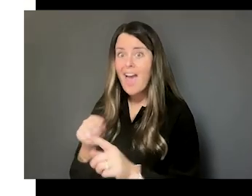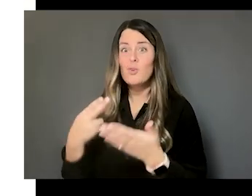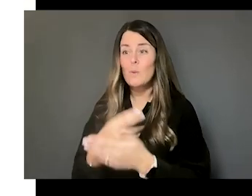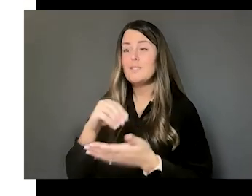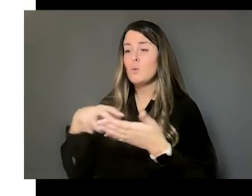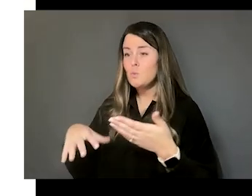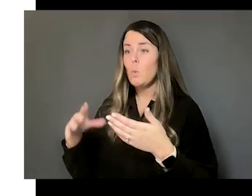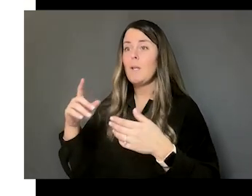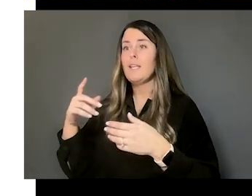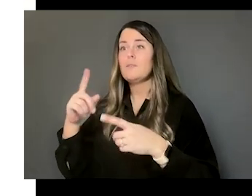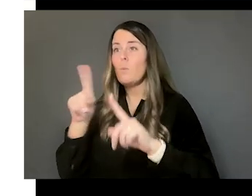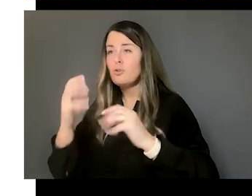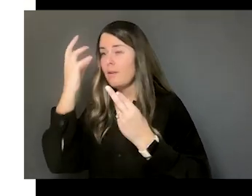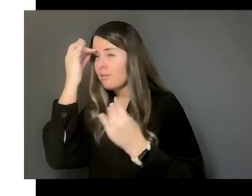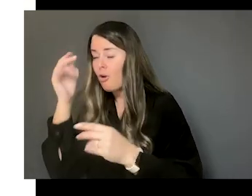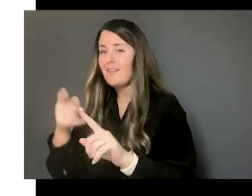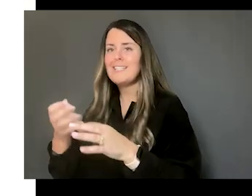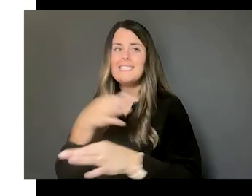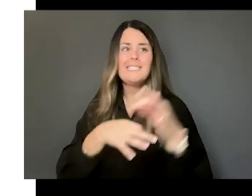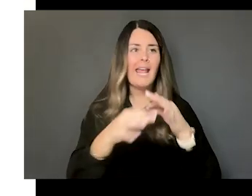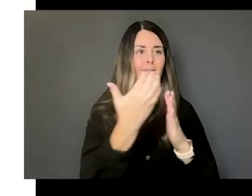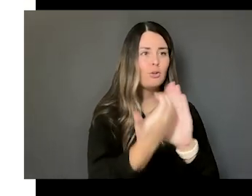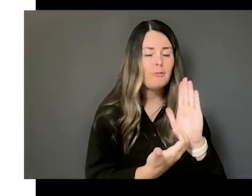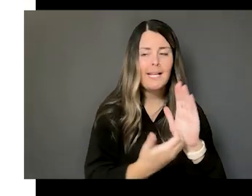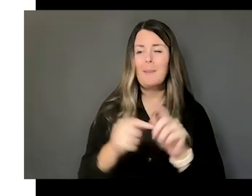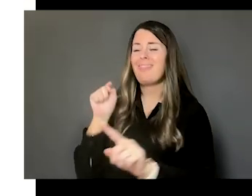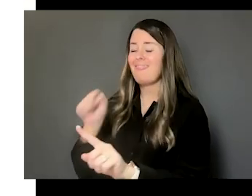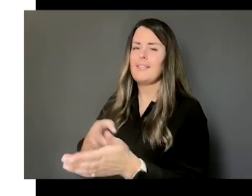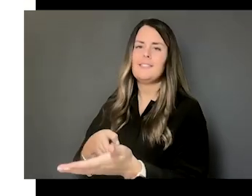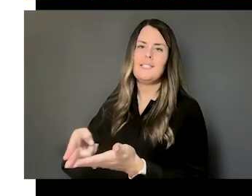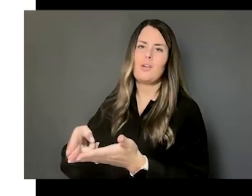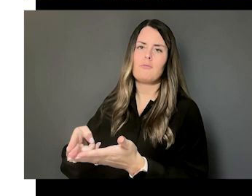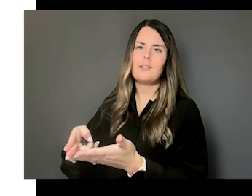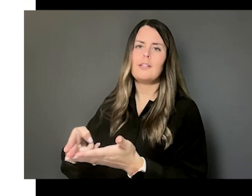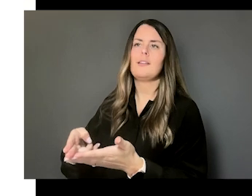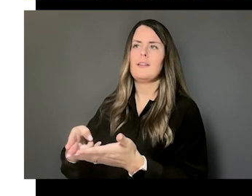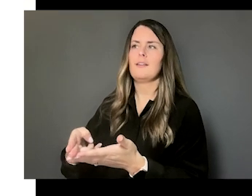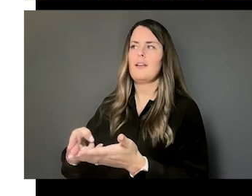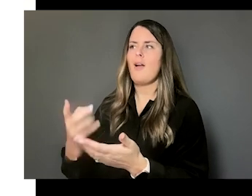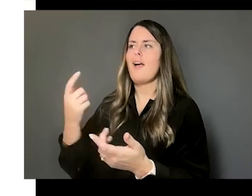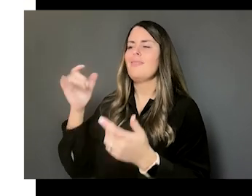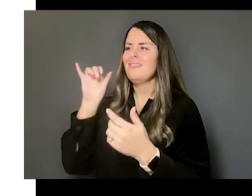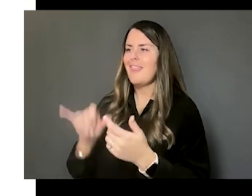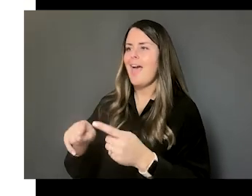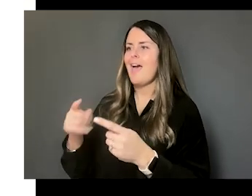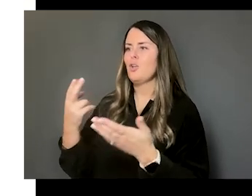That's deciding what I'm going to use from the curriculum and what decision I'm going to make in the moment.